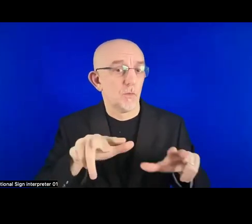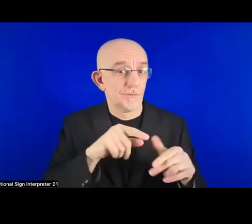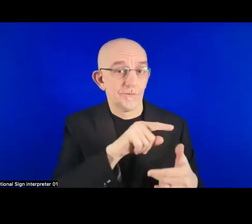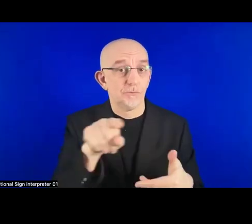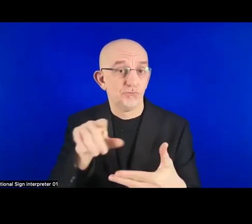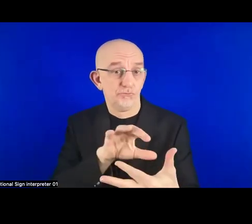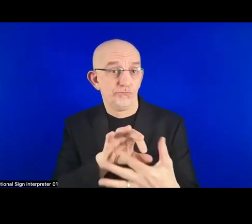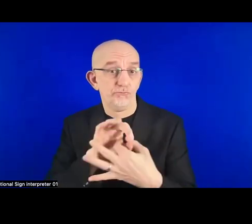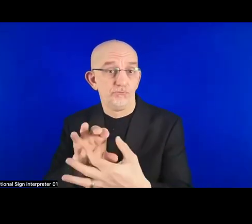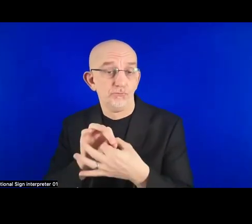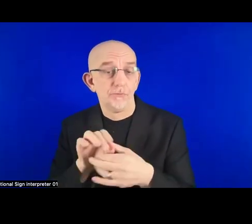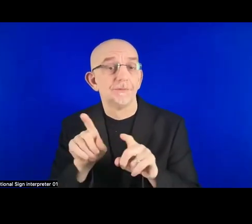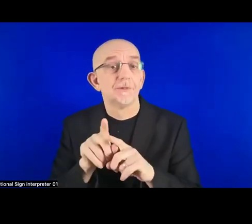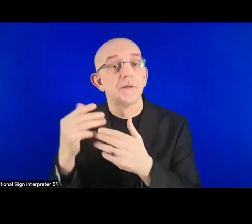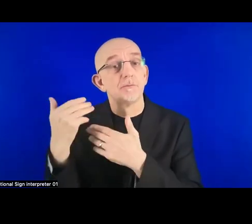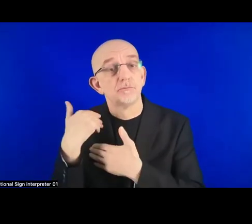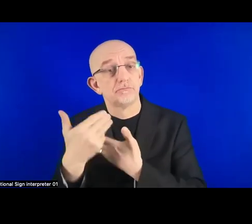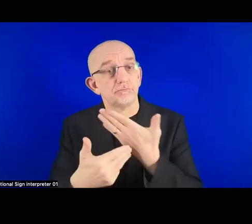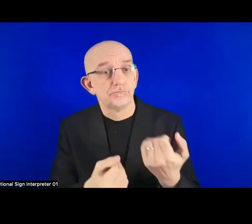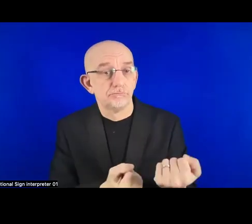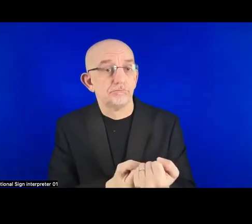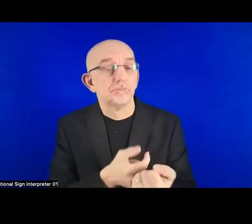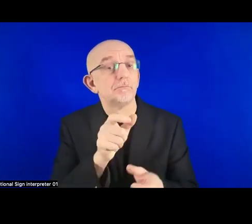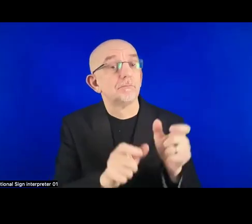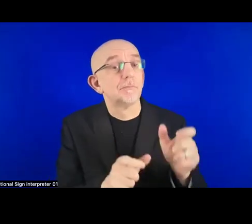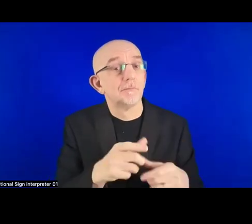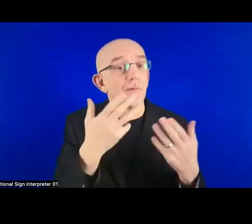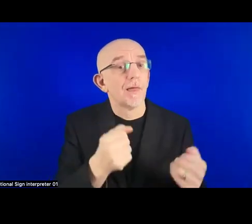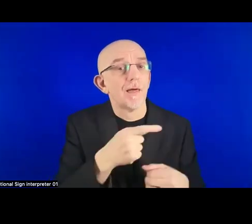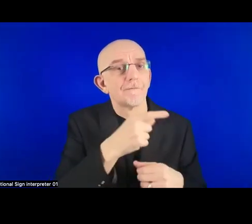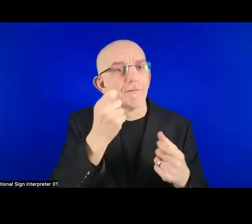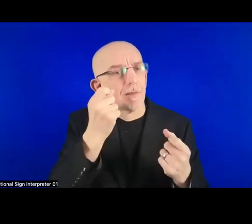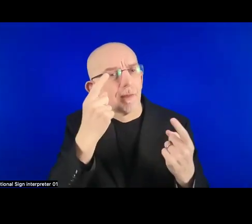organisation is a charity organisation registered in the UK. We have an office in